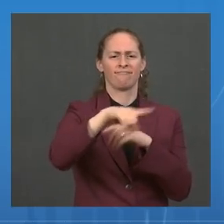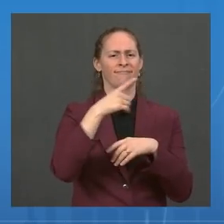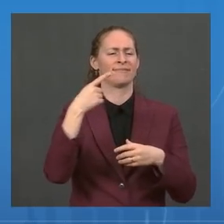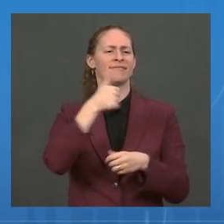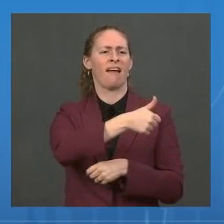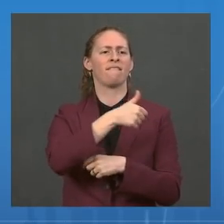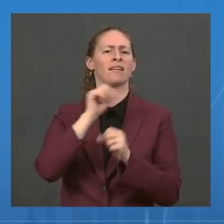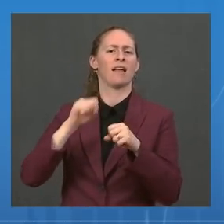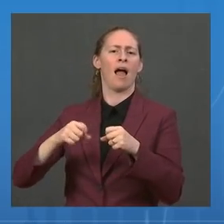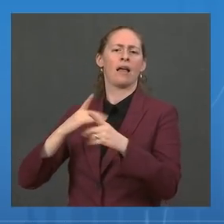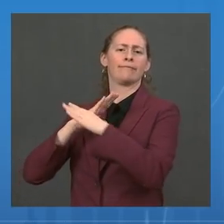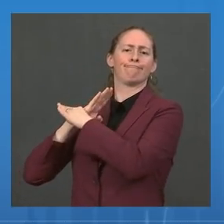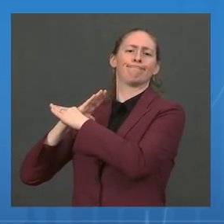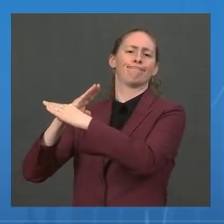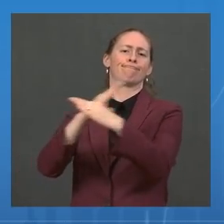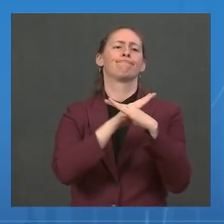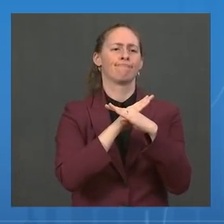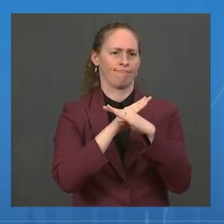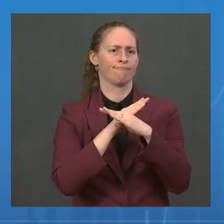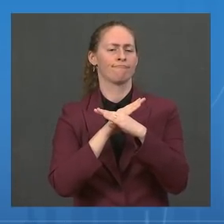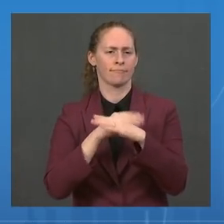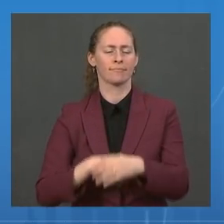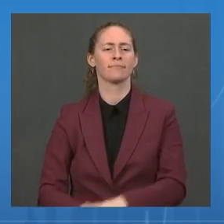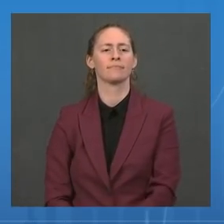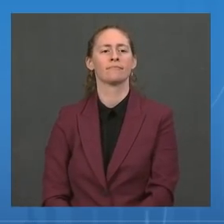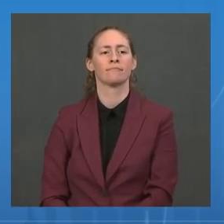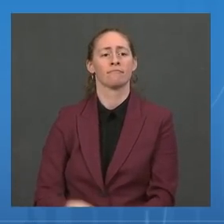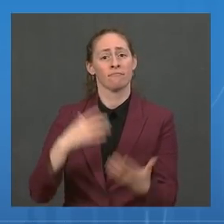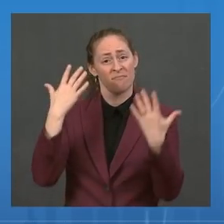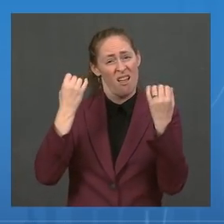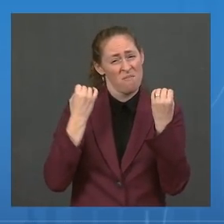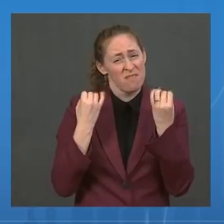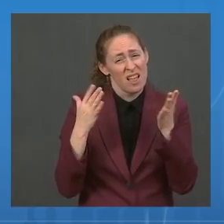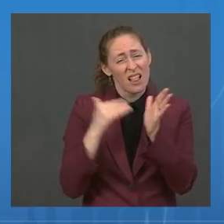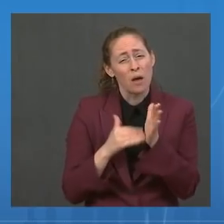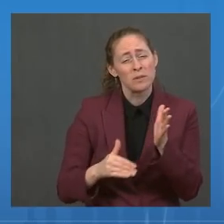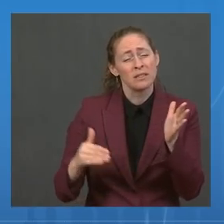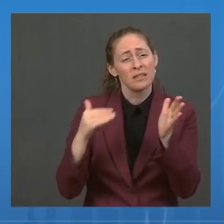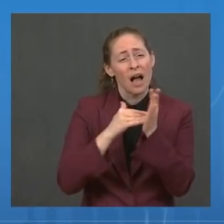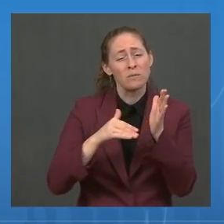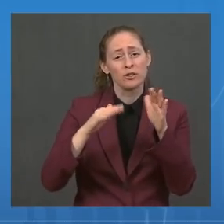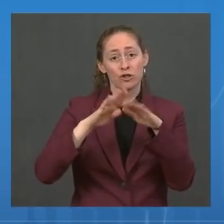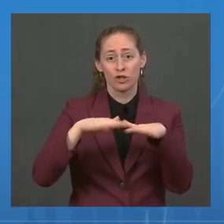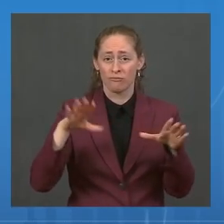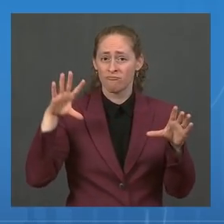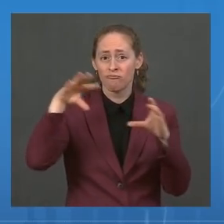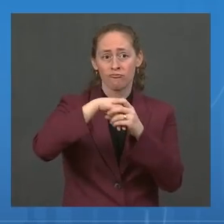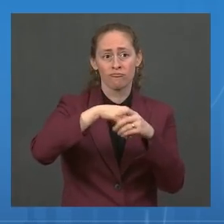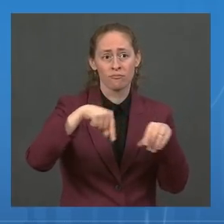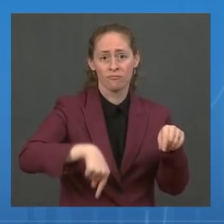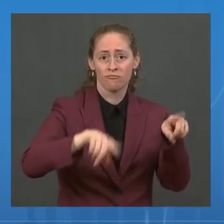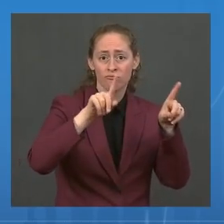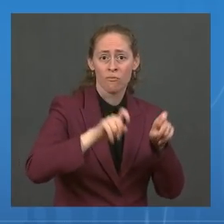are enrolled in each trial and that they are carefully monitored for at least two full months after they receive their second dose.